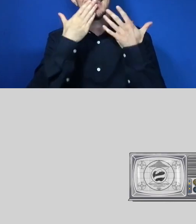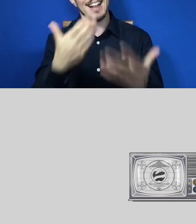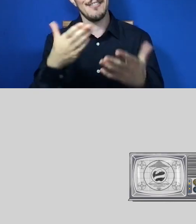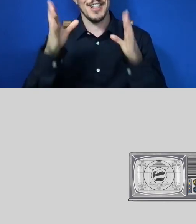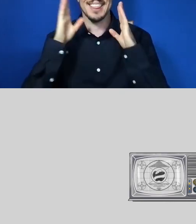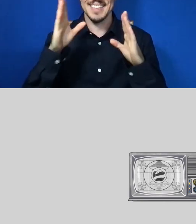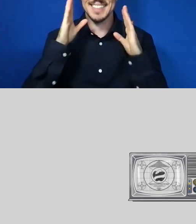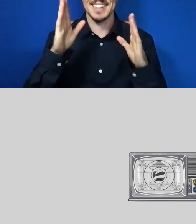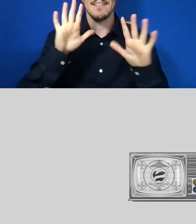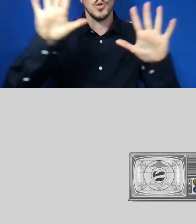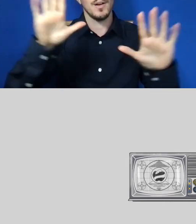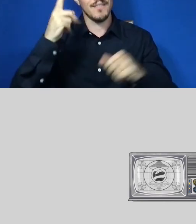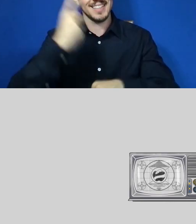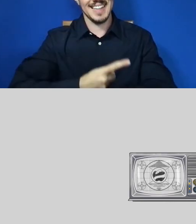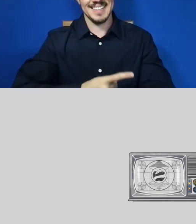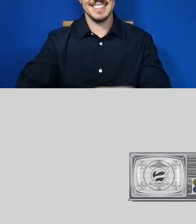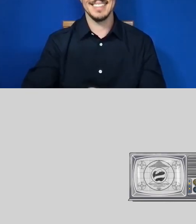and thank you for listening and have a great day.